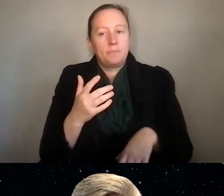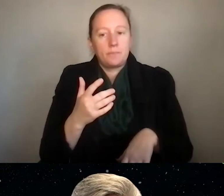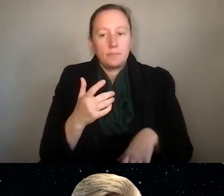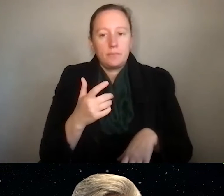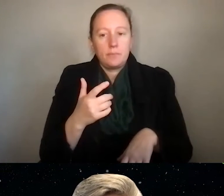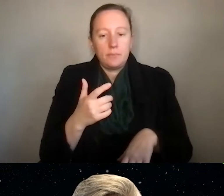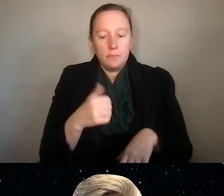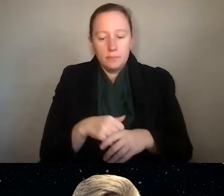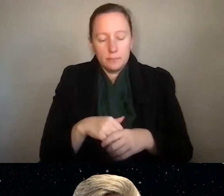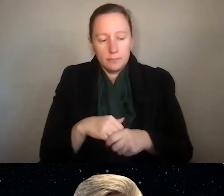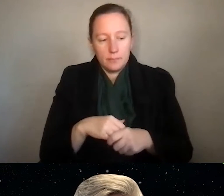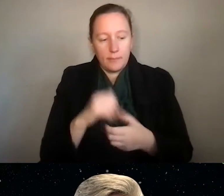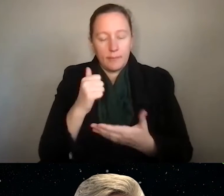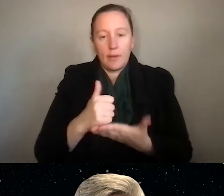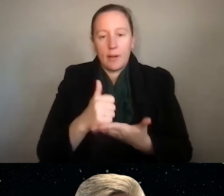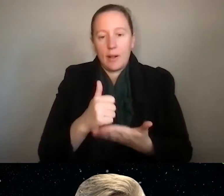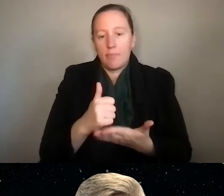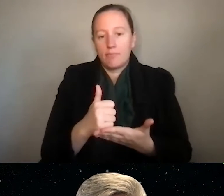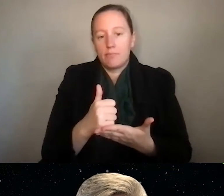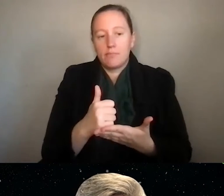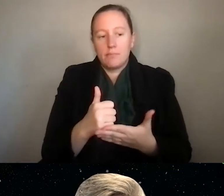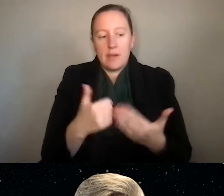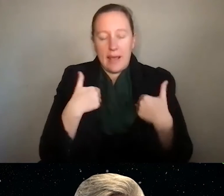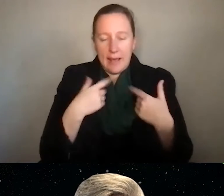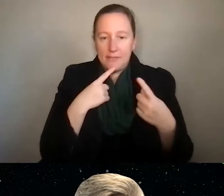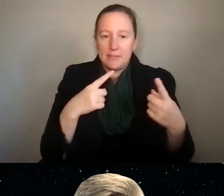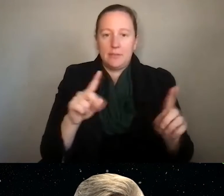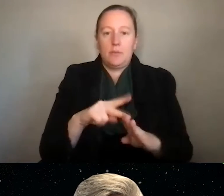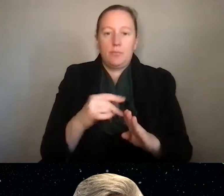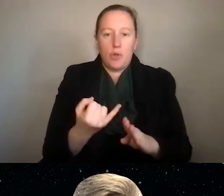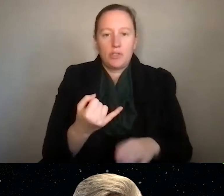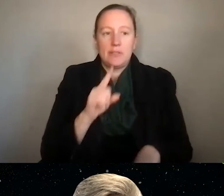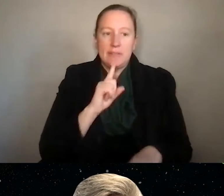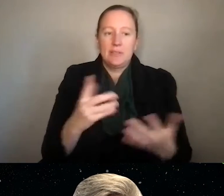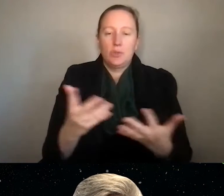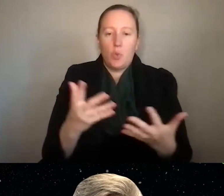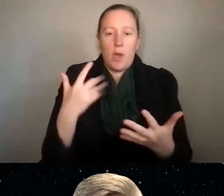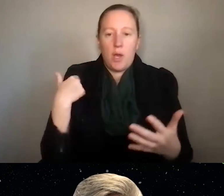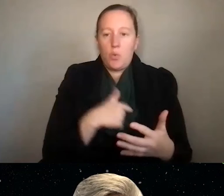this helps you to have a successful project that is what you want and we want.